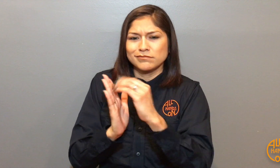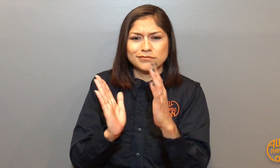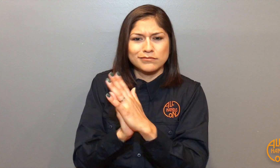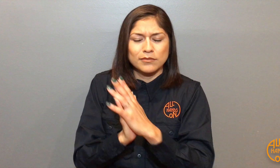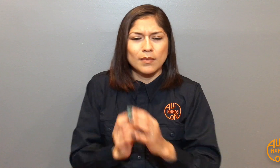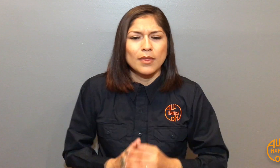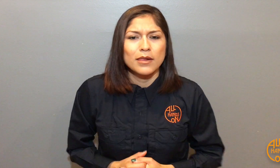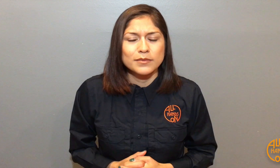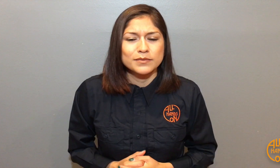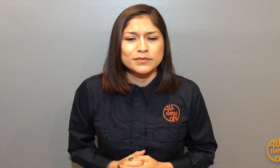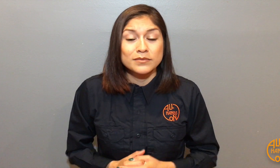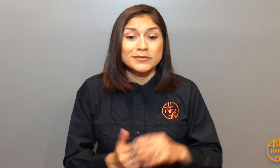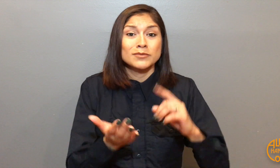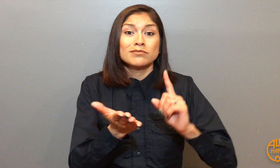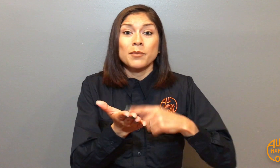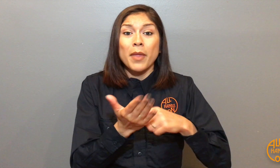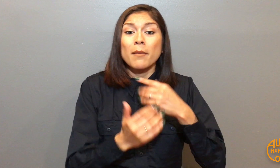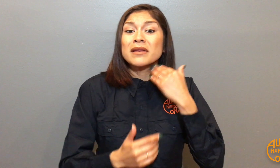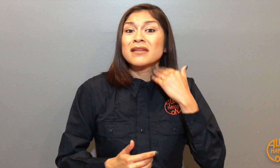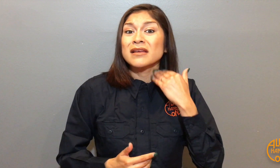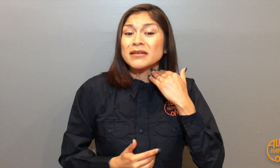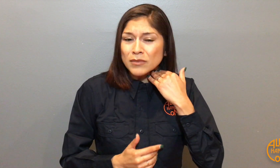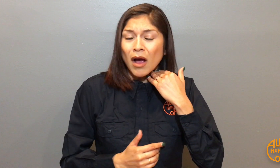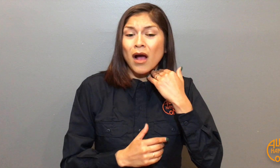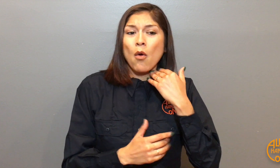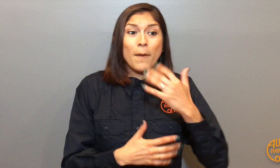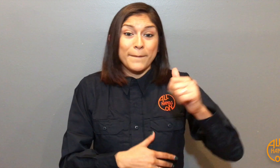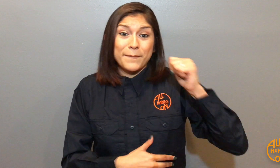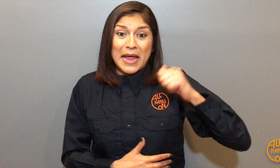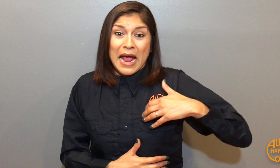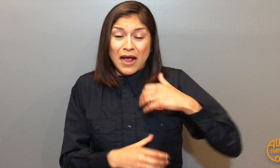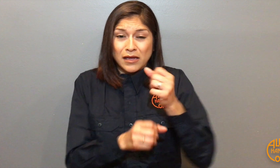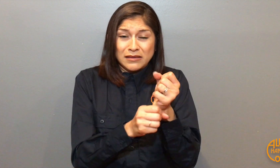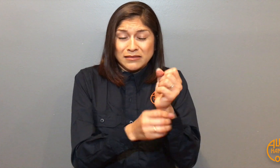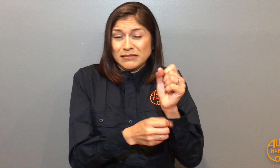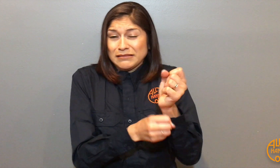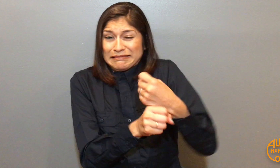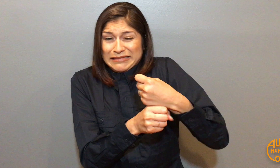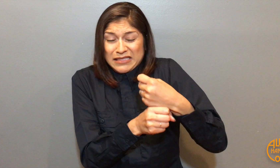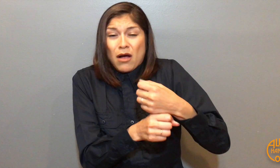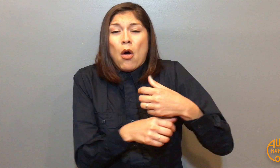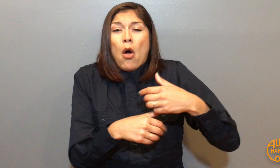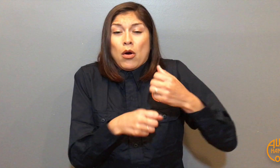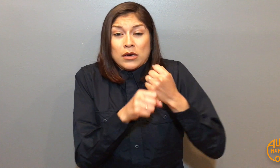definitely be important to document that also if you can't move your arms or your